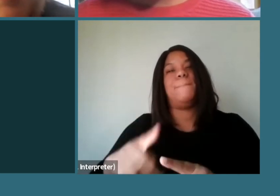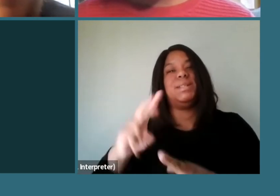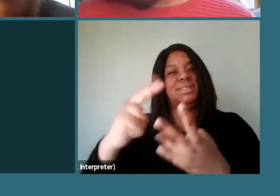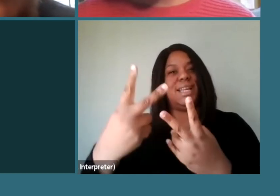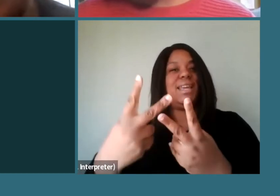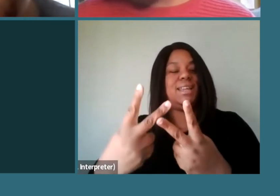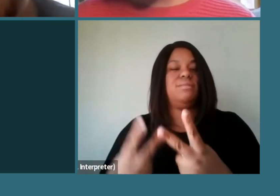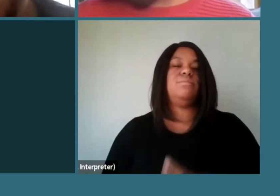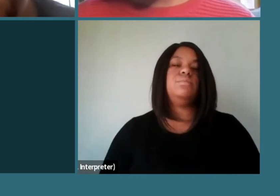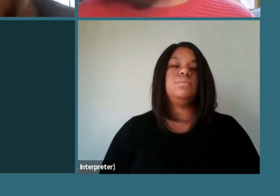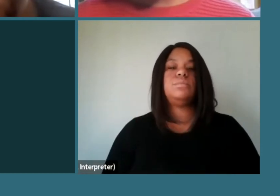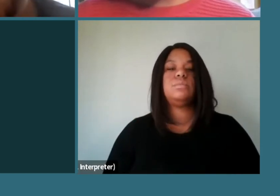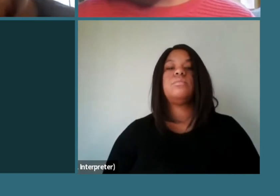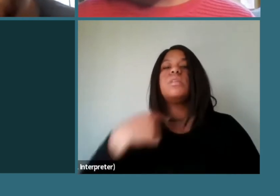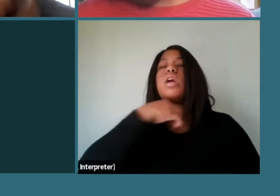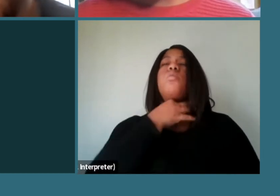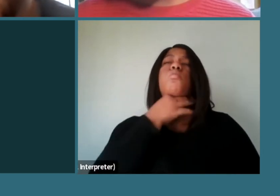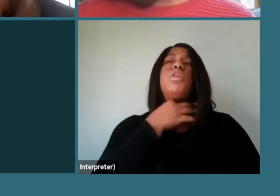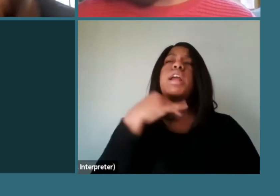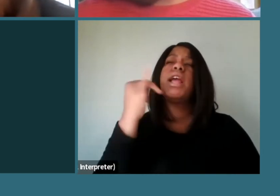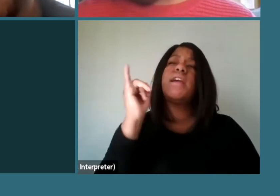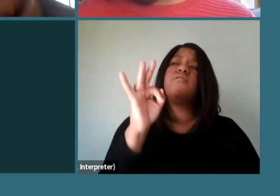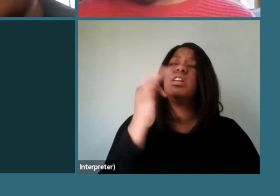I'm wondering if anyone else in these last couple of minutes we have would like